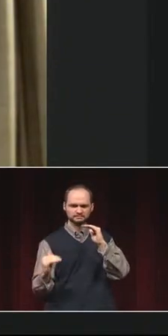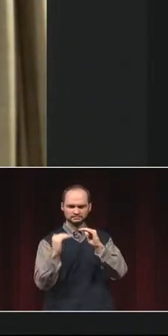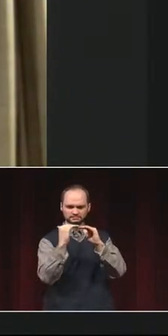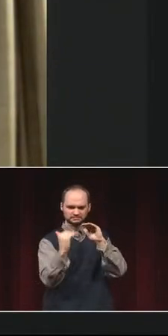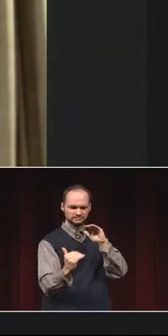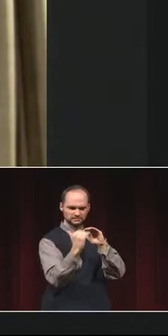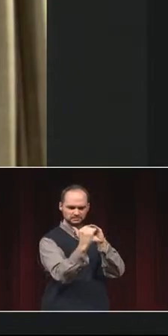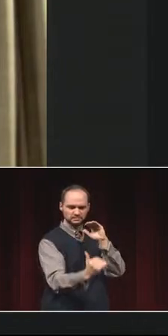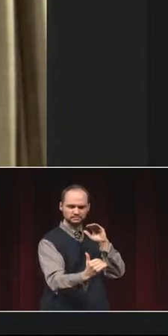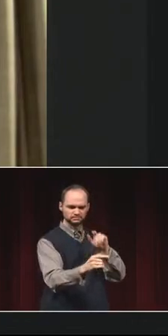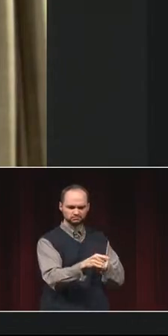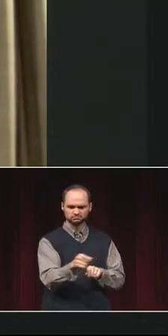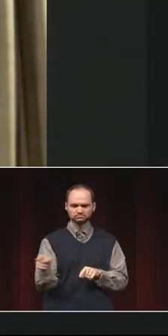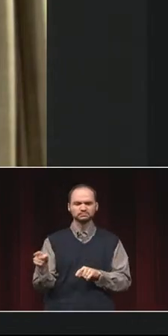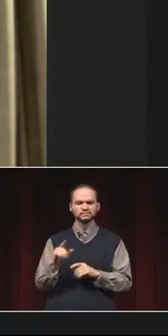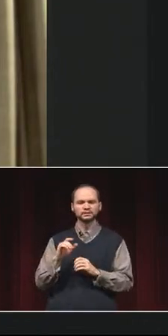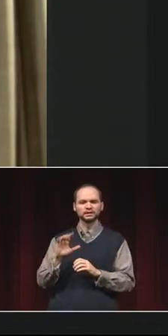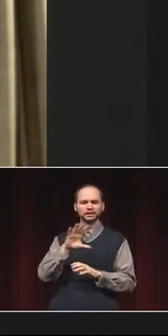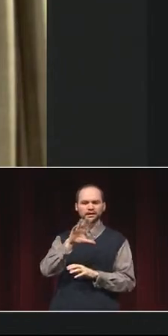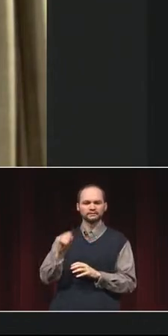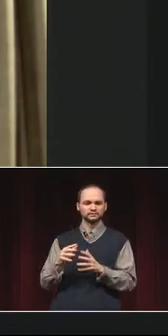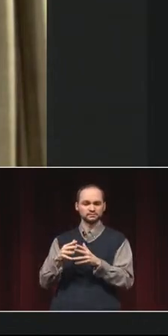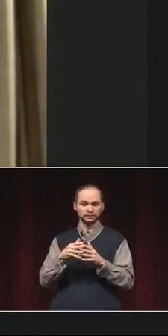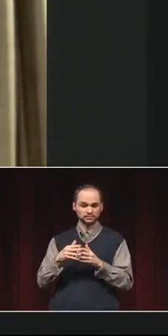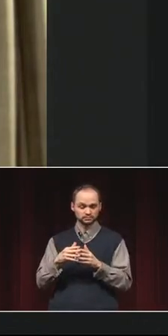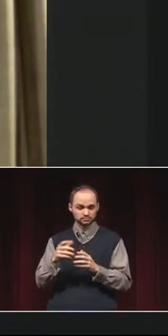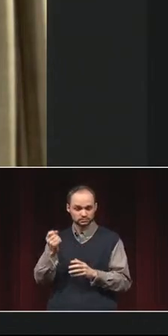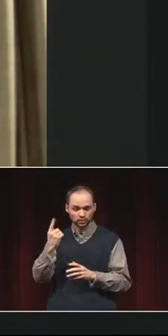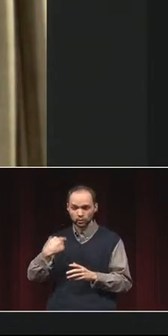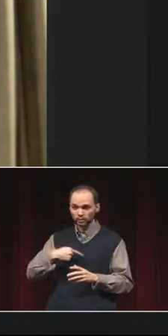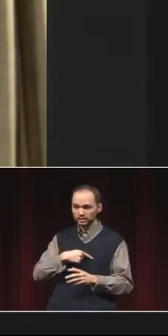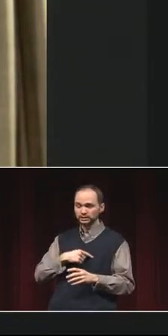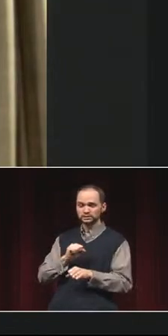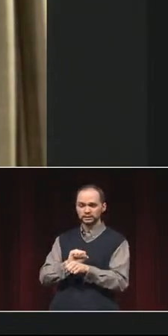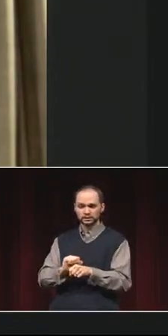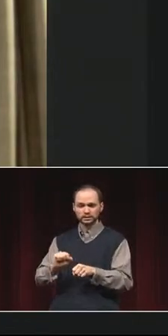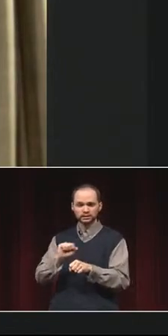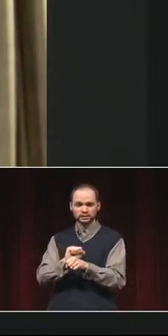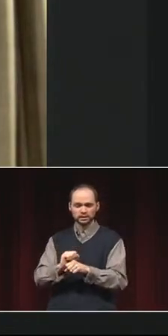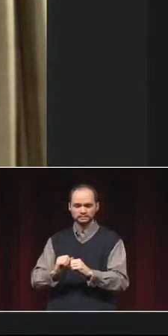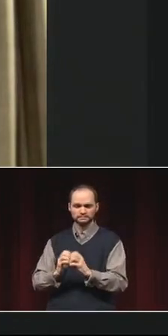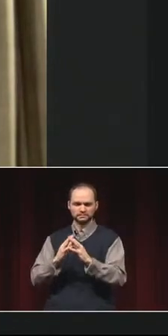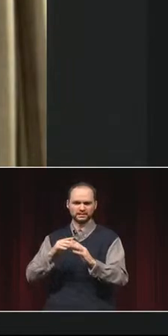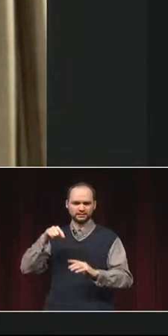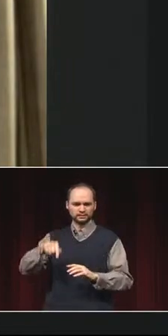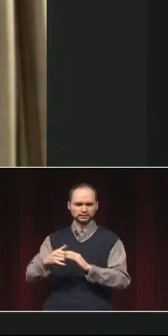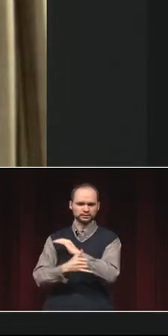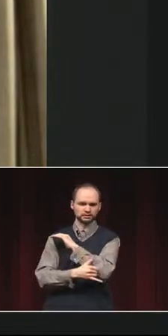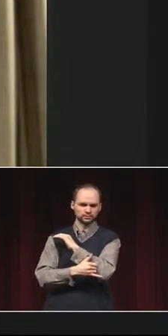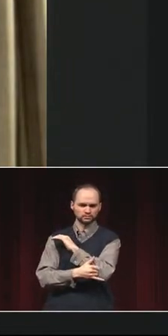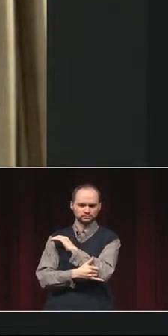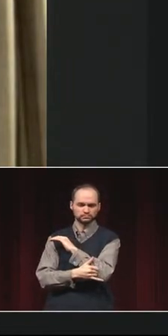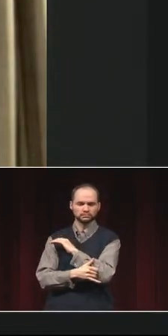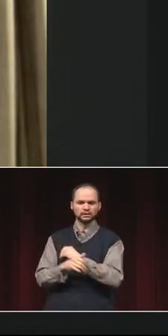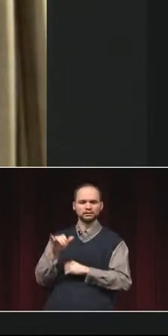the very country we helped to build. This was the Alabama I was born into.